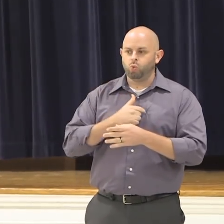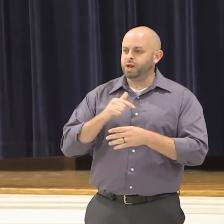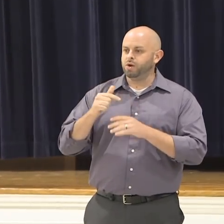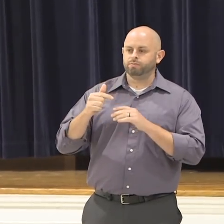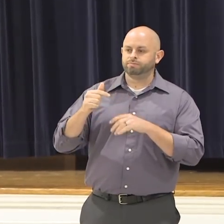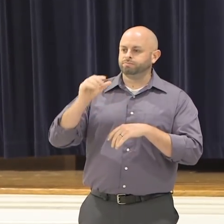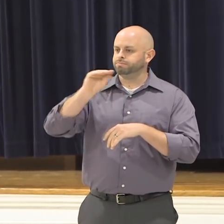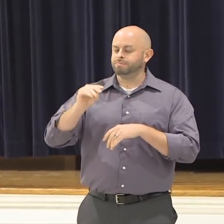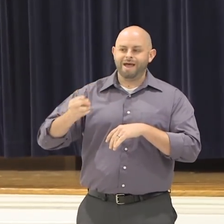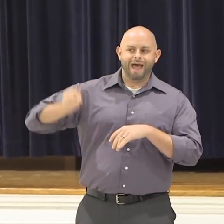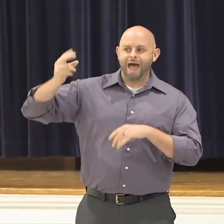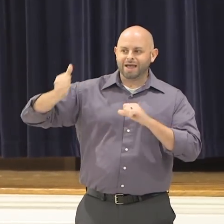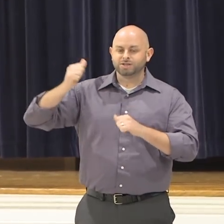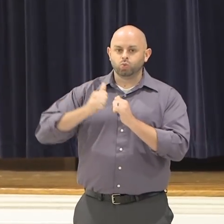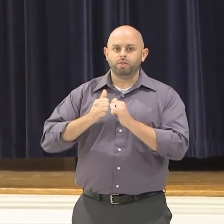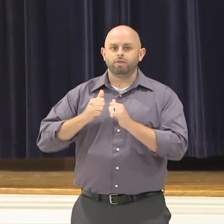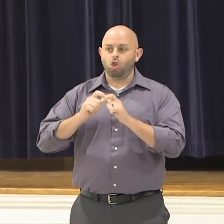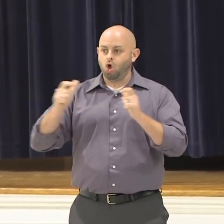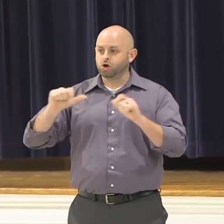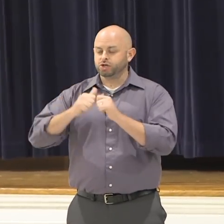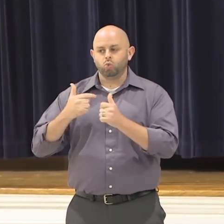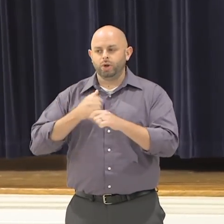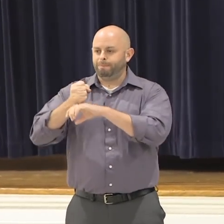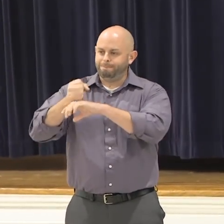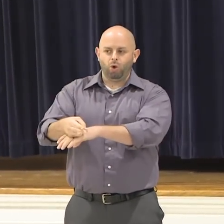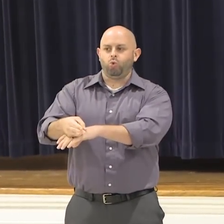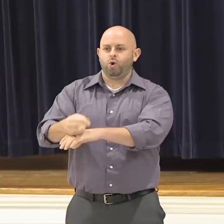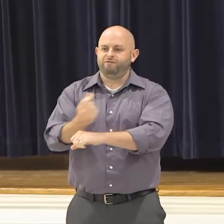terms of the large agencies we by far swamped everyone else and I just think